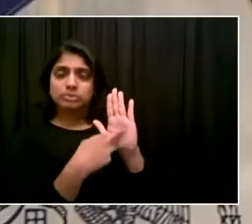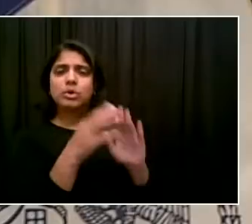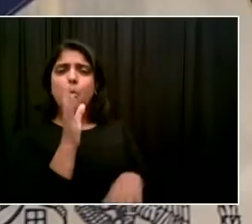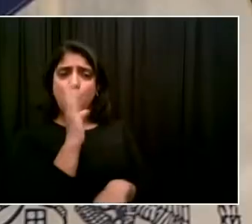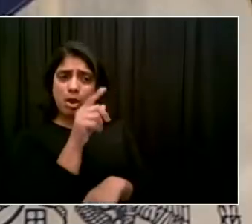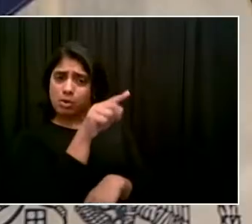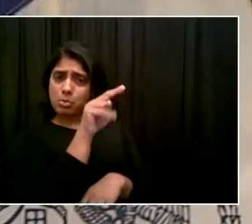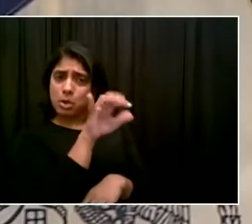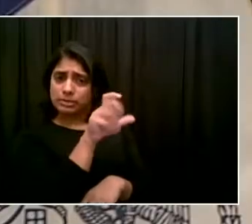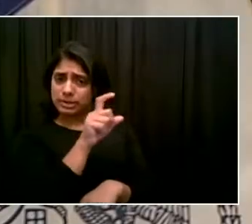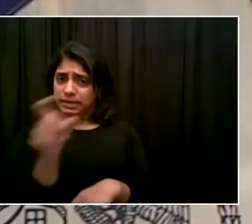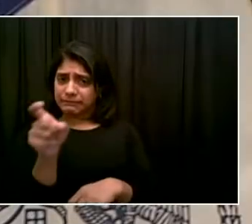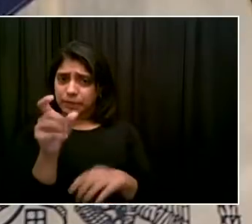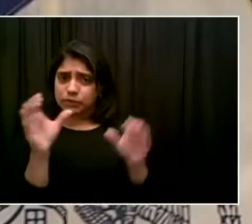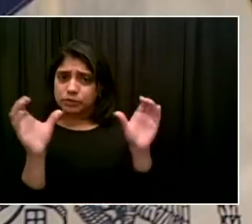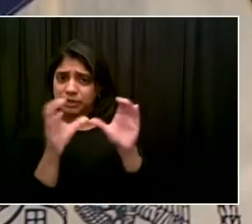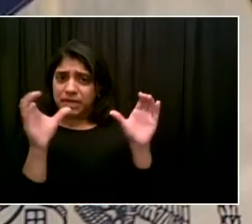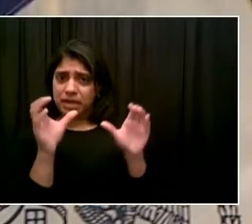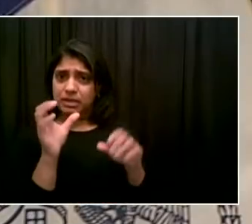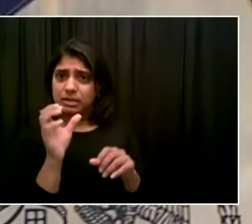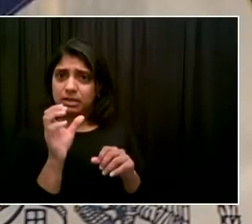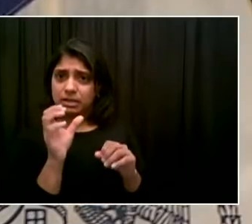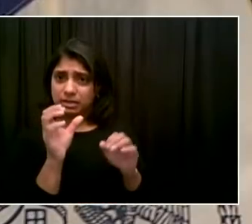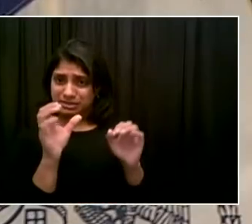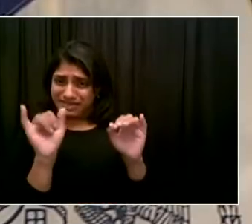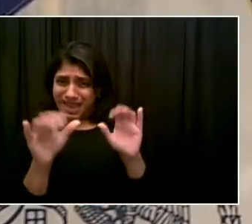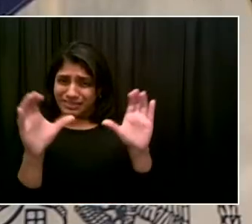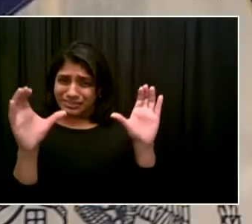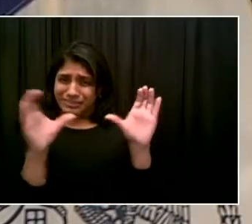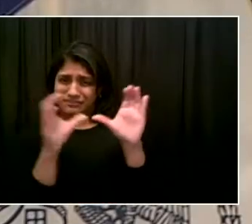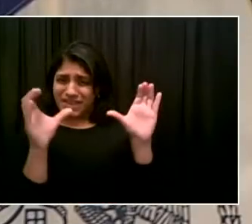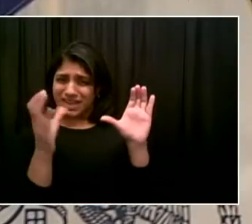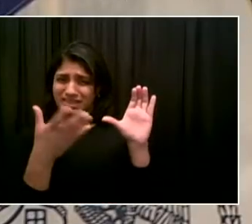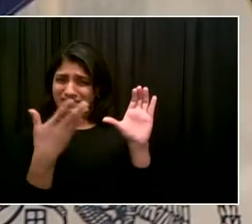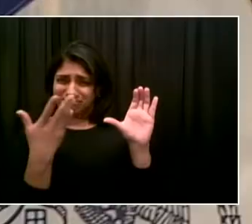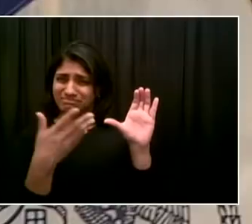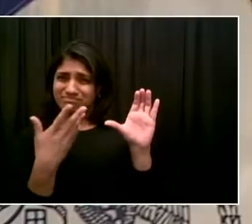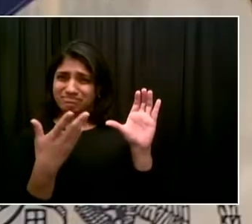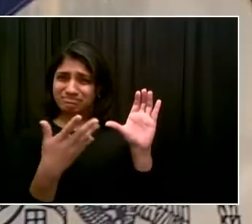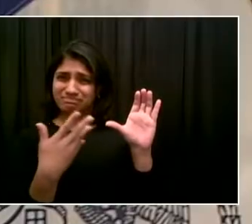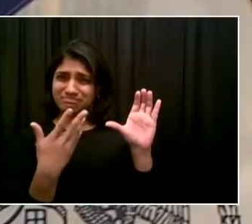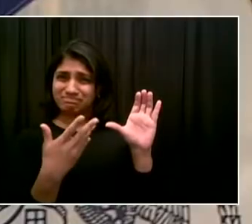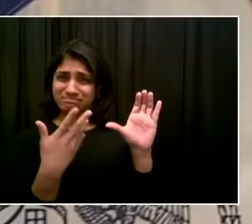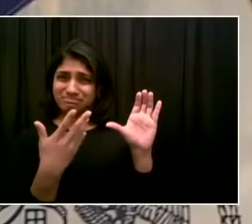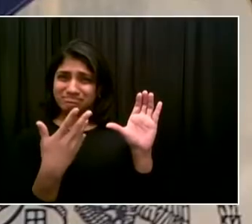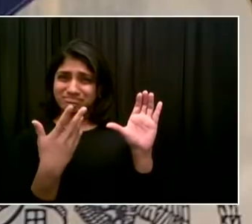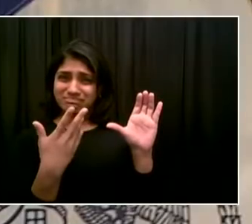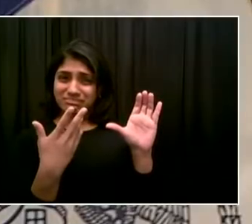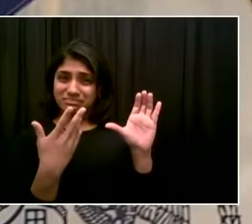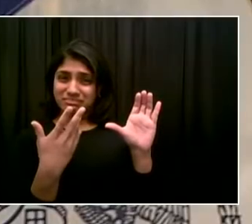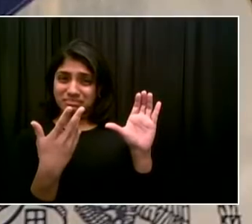COMPLIANCE WAS THAT SOMETHING THAT EXISTED IN PREVIOUS MANDATES AND WILL THAT BE SUFFICIENT FOR INSPECTION? I'LL TU RNTO GEORGIA AIGAN